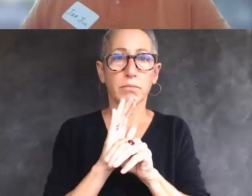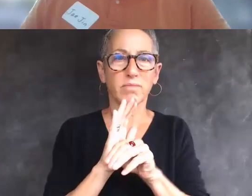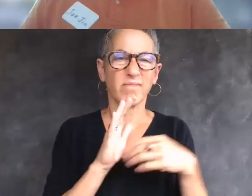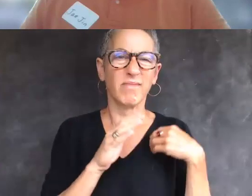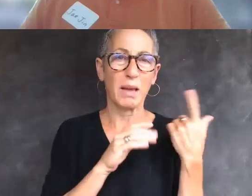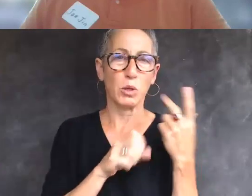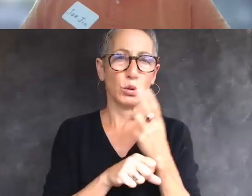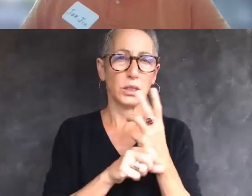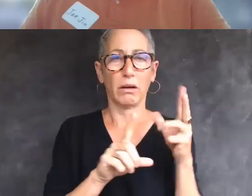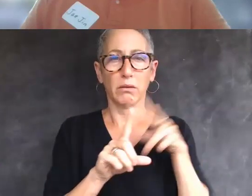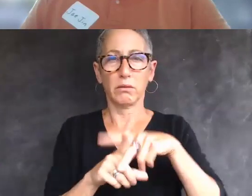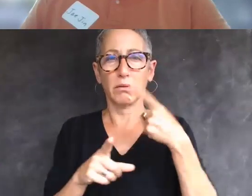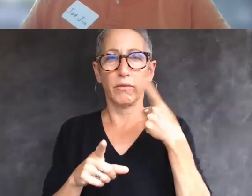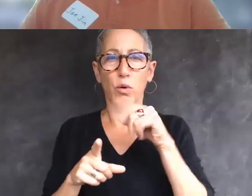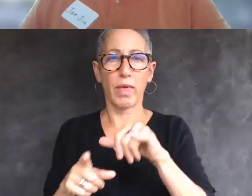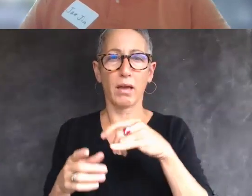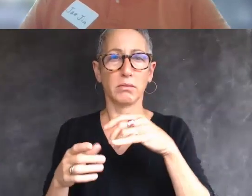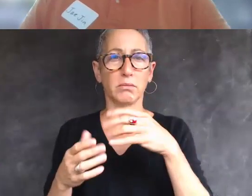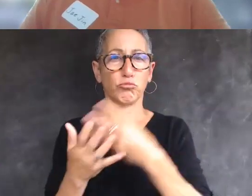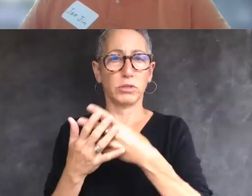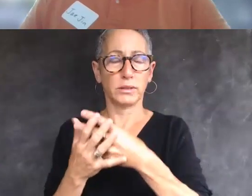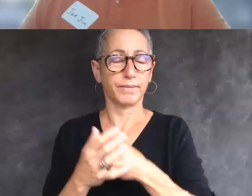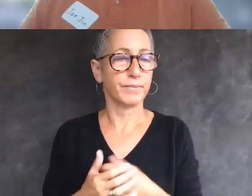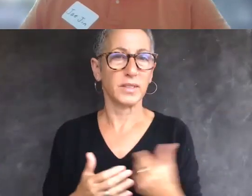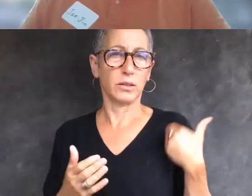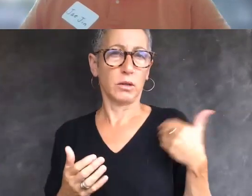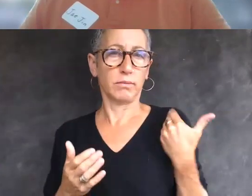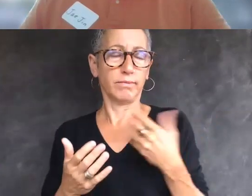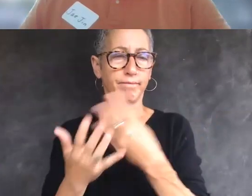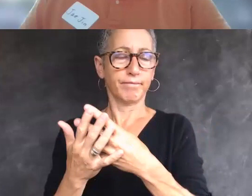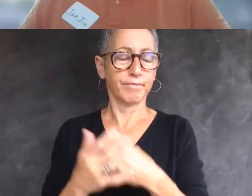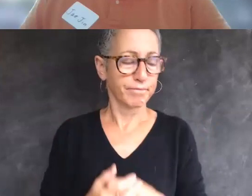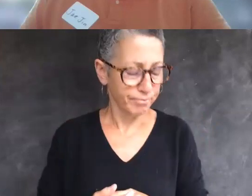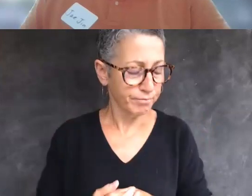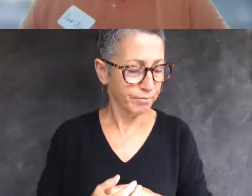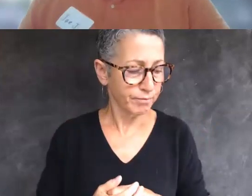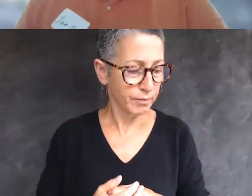And I had to start with in this report that they were asking me to produce